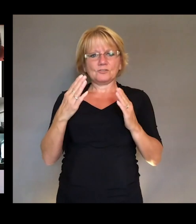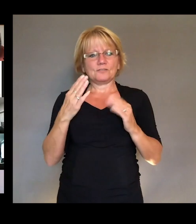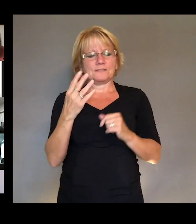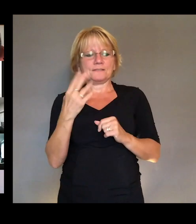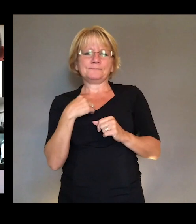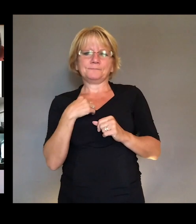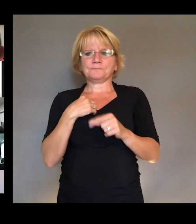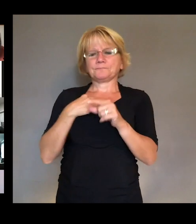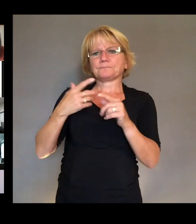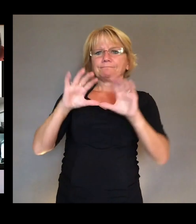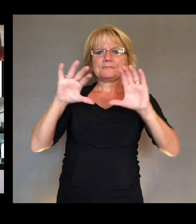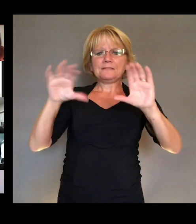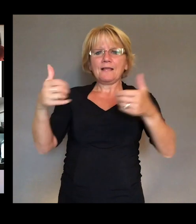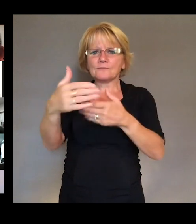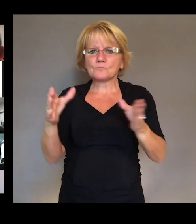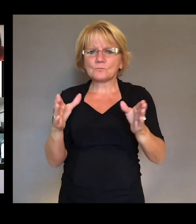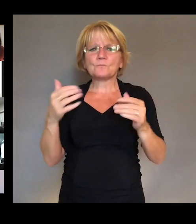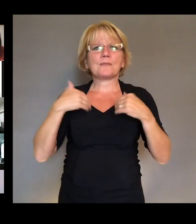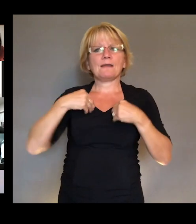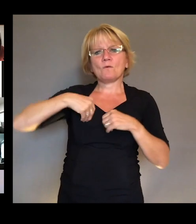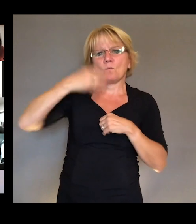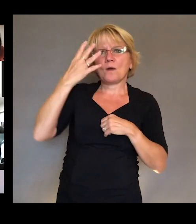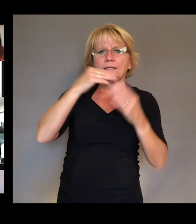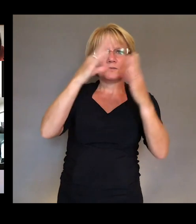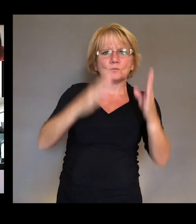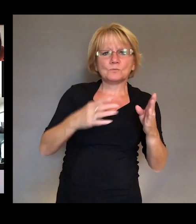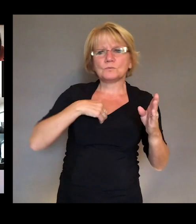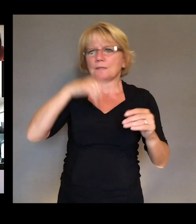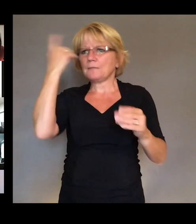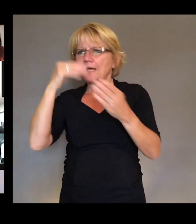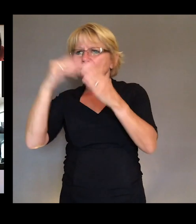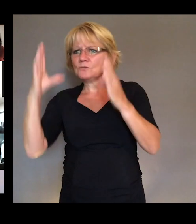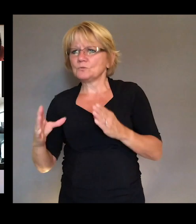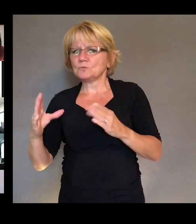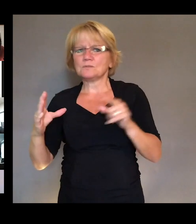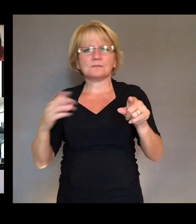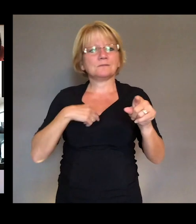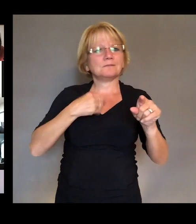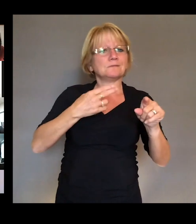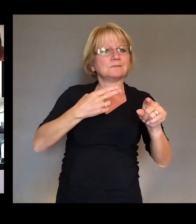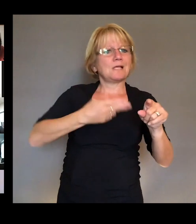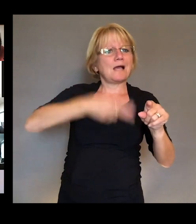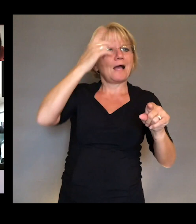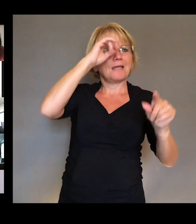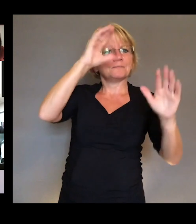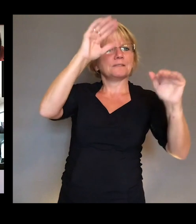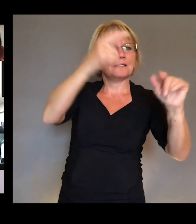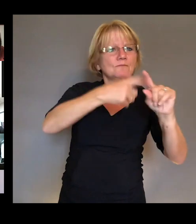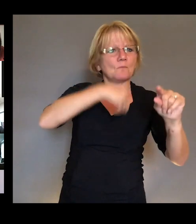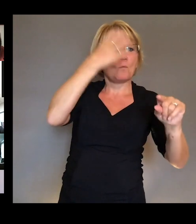will often have such high expectations for their white students, but when it comes to their black students, they'll kind of accept the bare minimum.